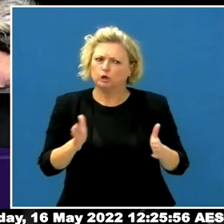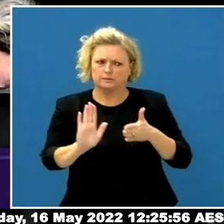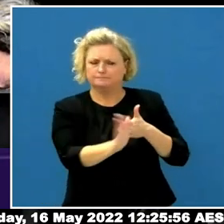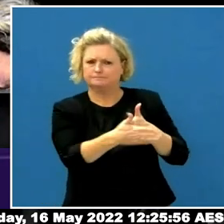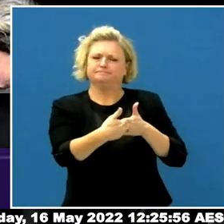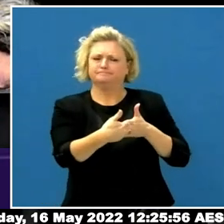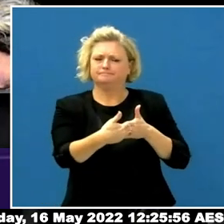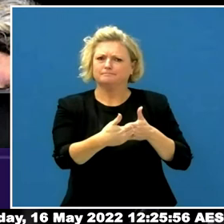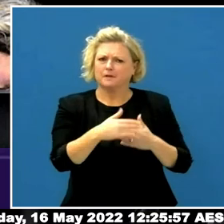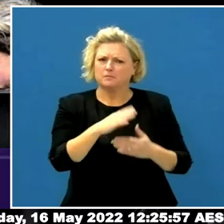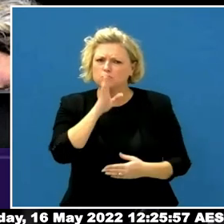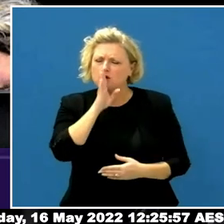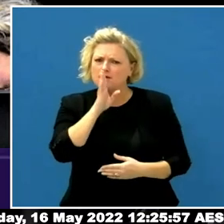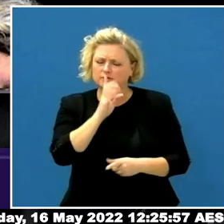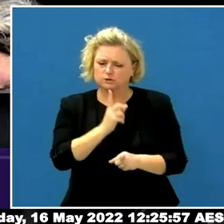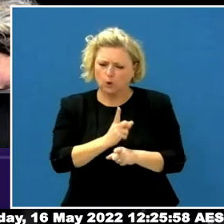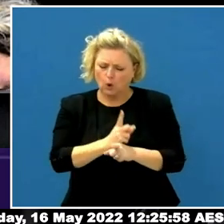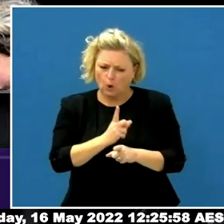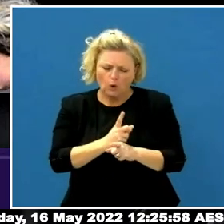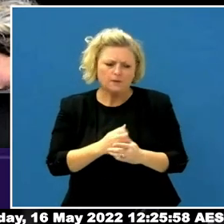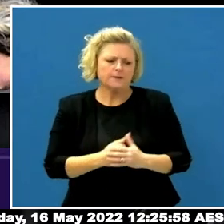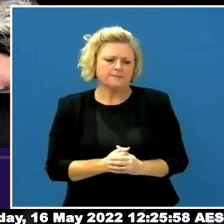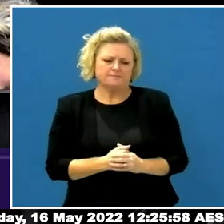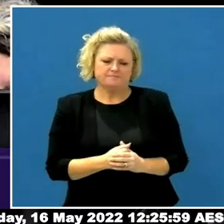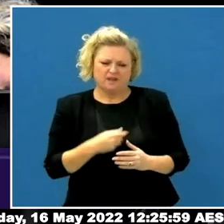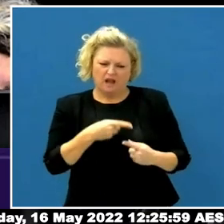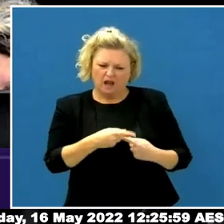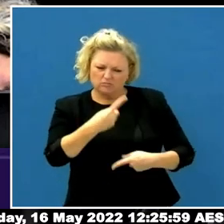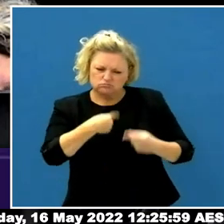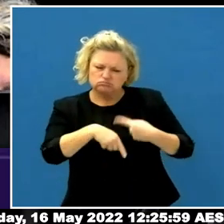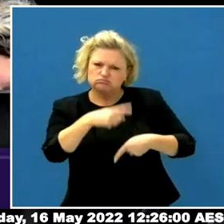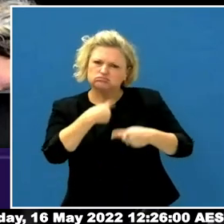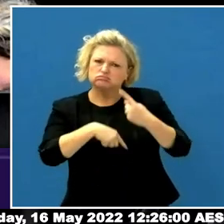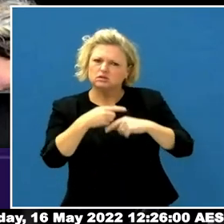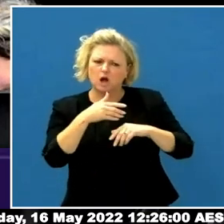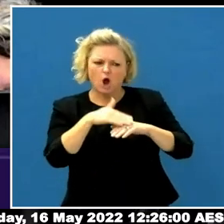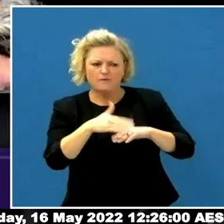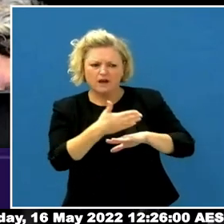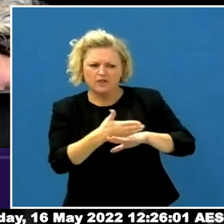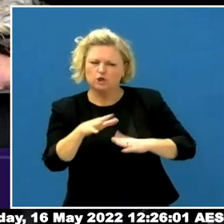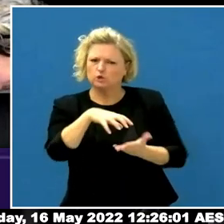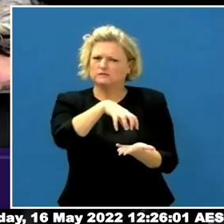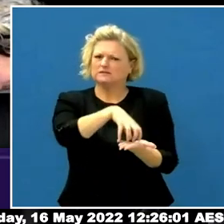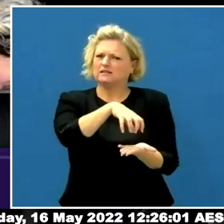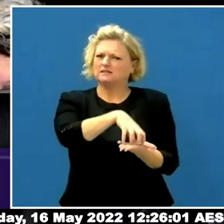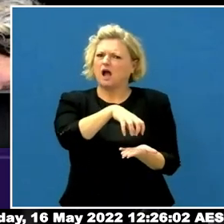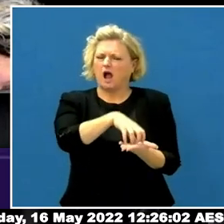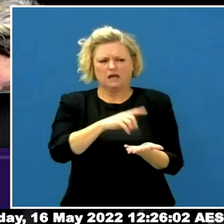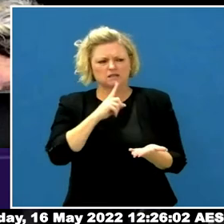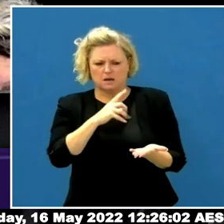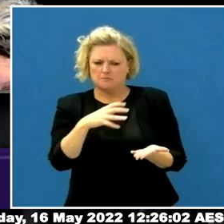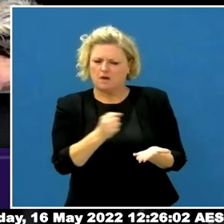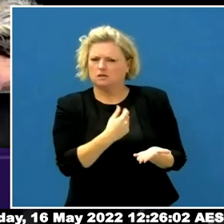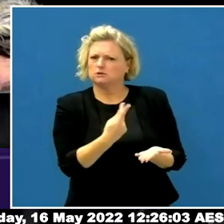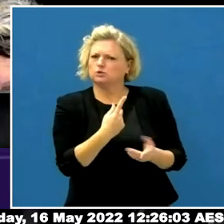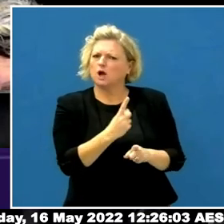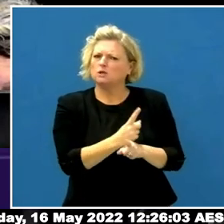talked about the new centre and that we needed to have a meeting. I see.